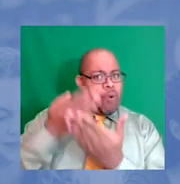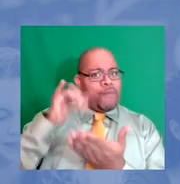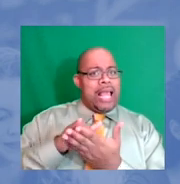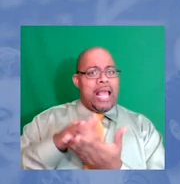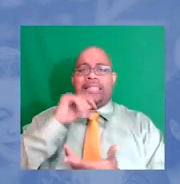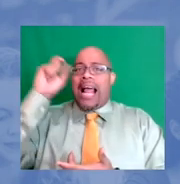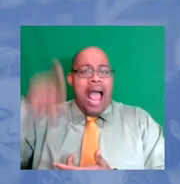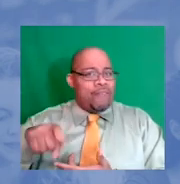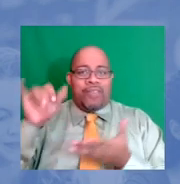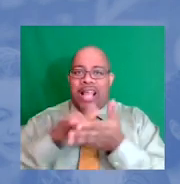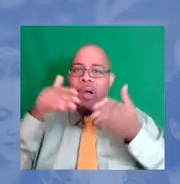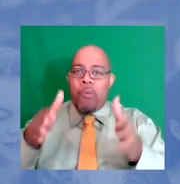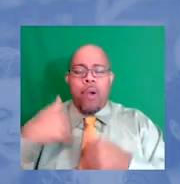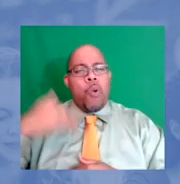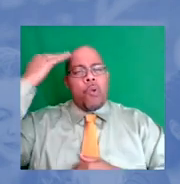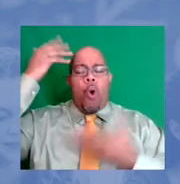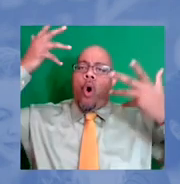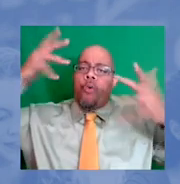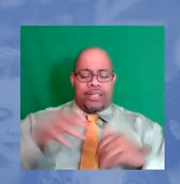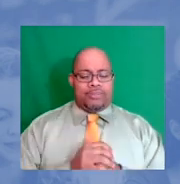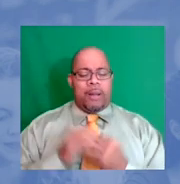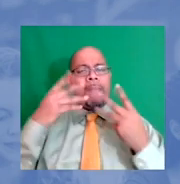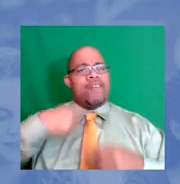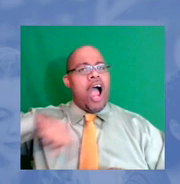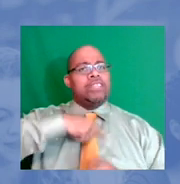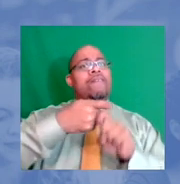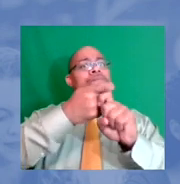WE'VE KNOWN THAT ALREADY. MANY OF US HAVE COME FROM LOW INCOME BACKGROUNDS,